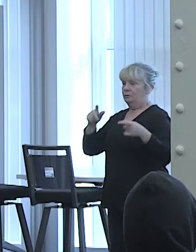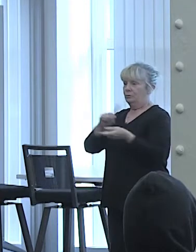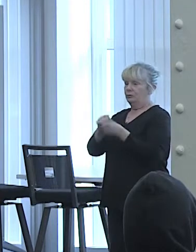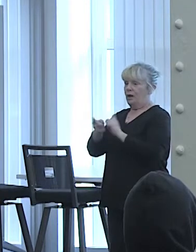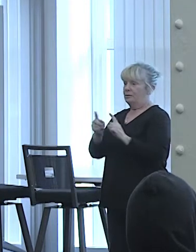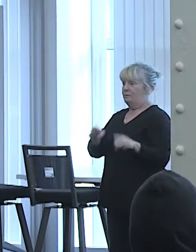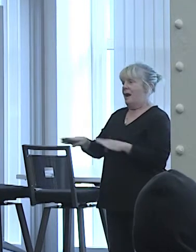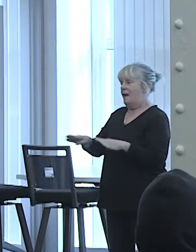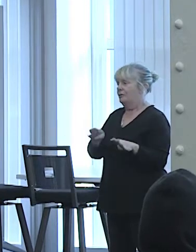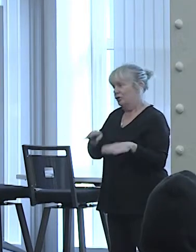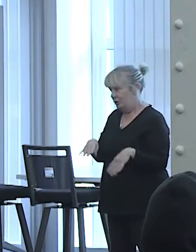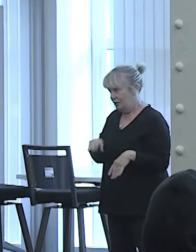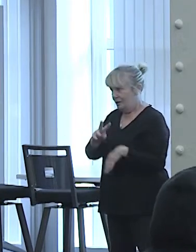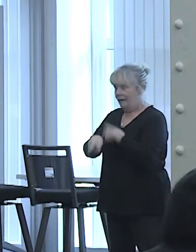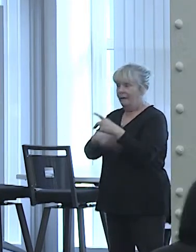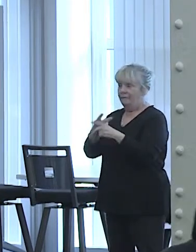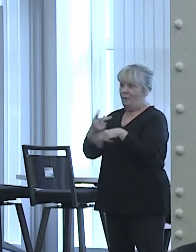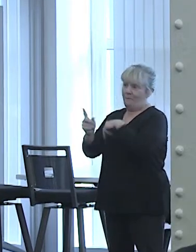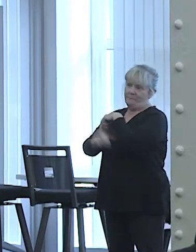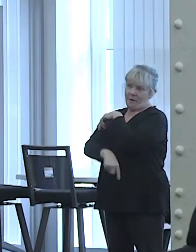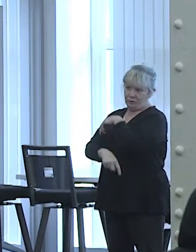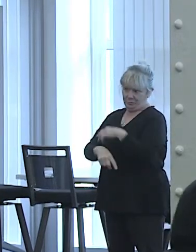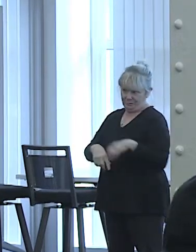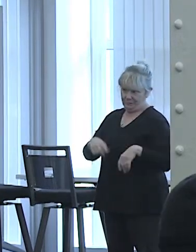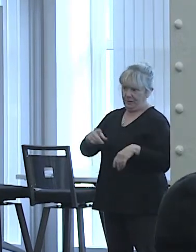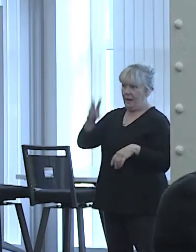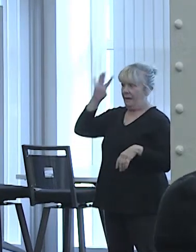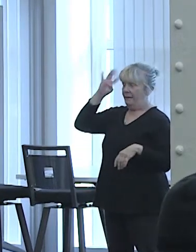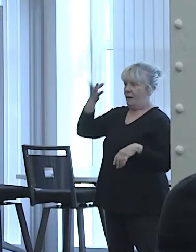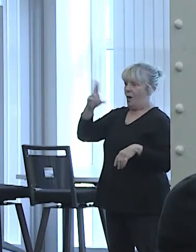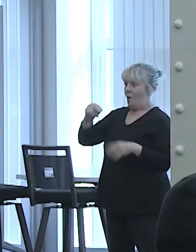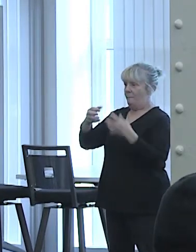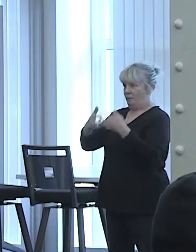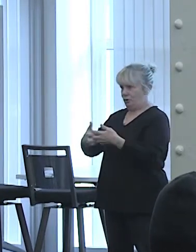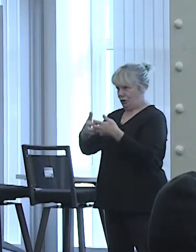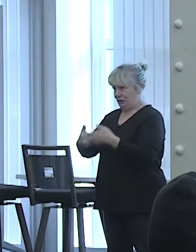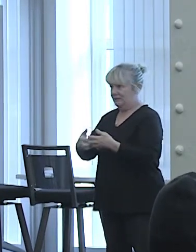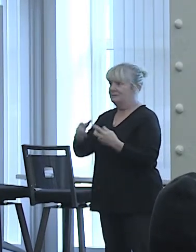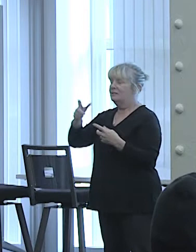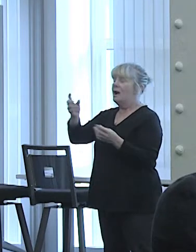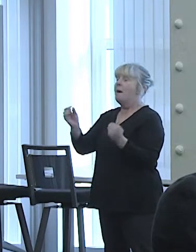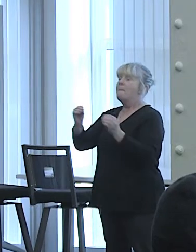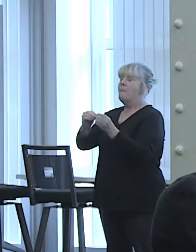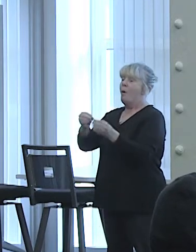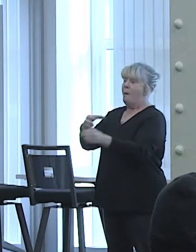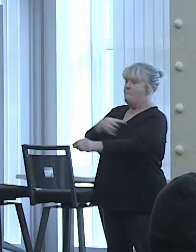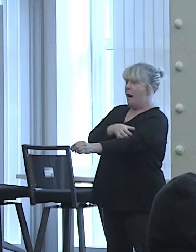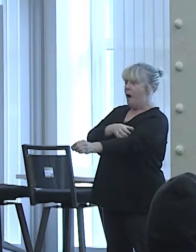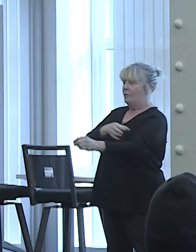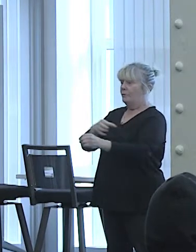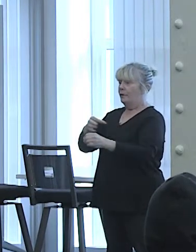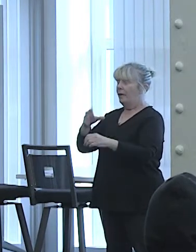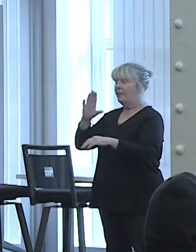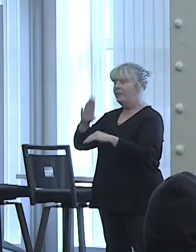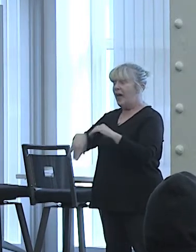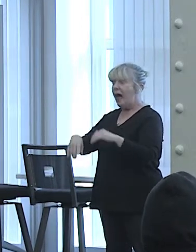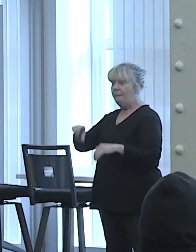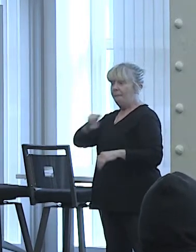It's a form of punishment. They invented their own device, designed to be more powerful and painful than a police taser.